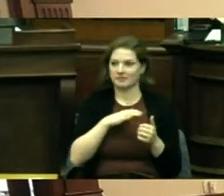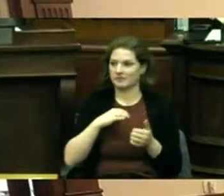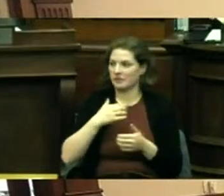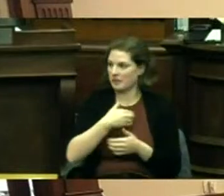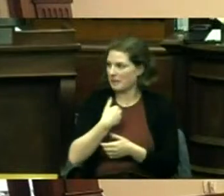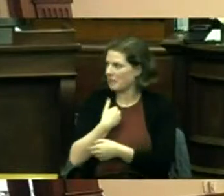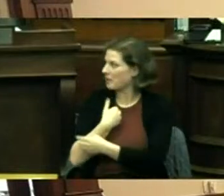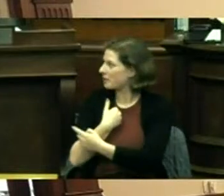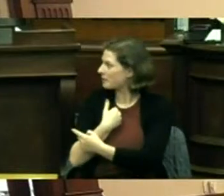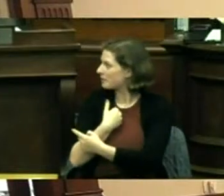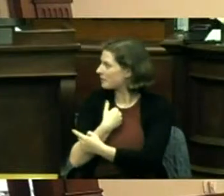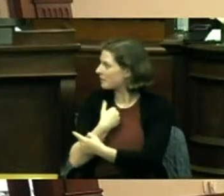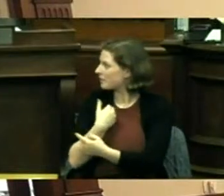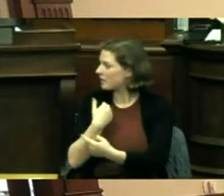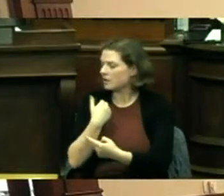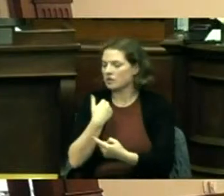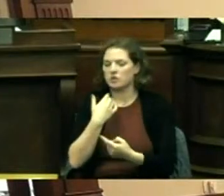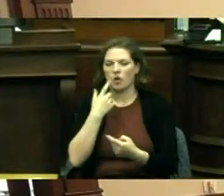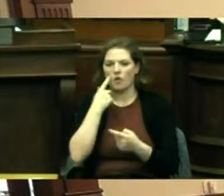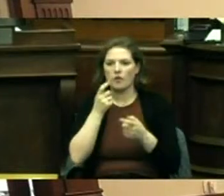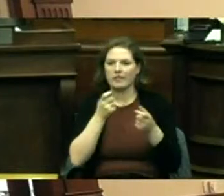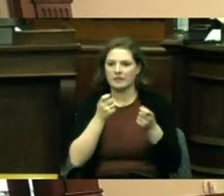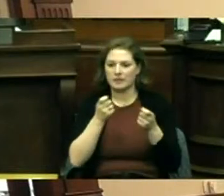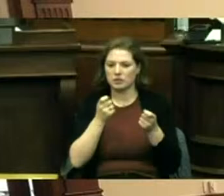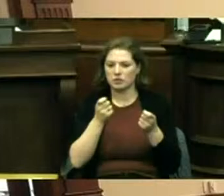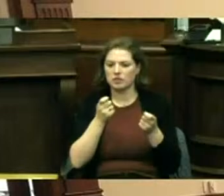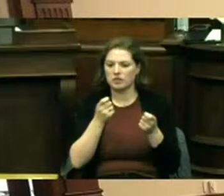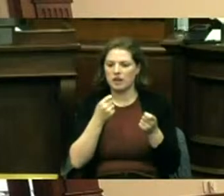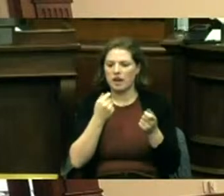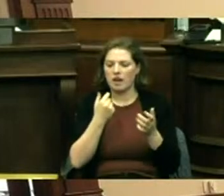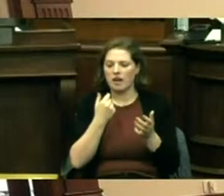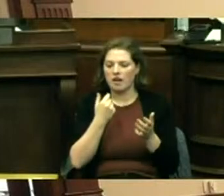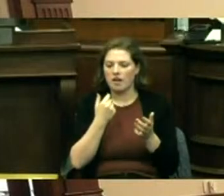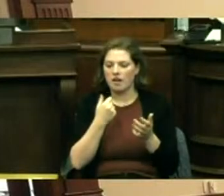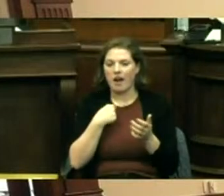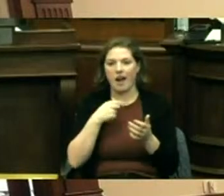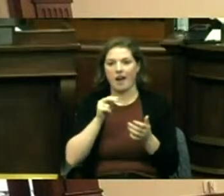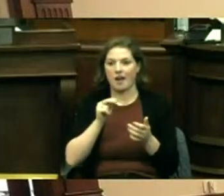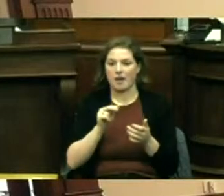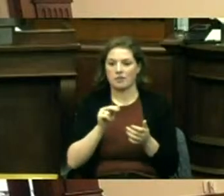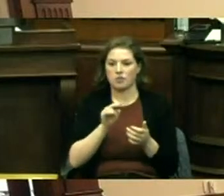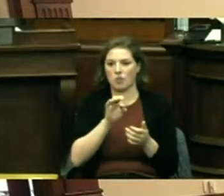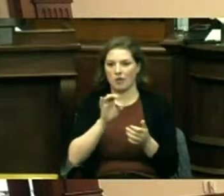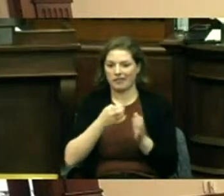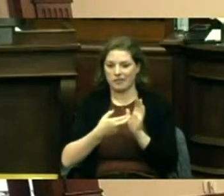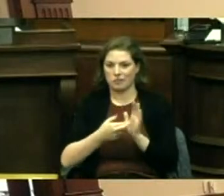commend the administration for their work on doing that. Council Member Patterson okay,